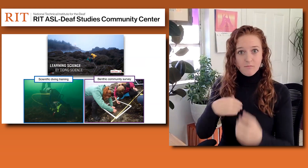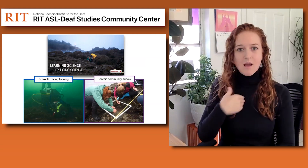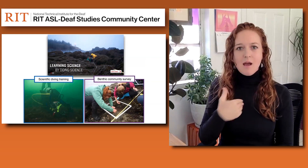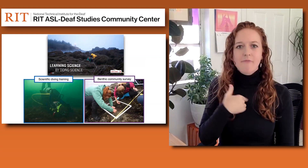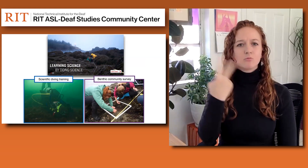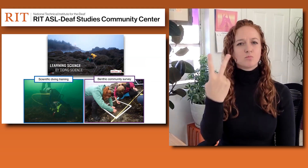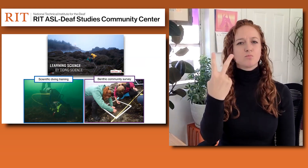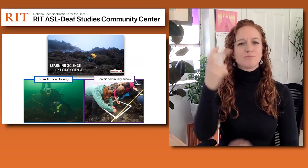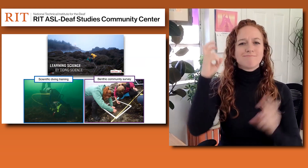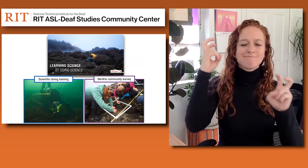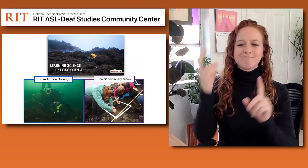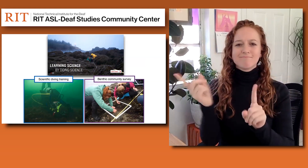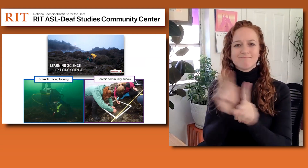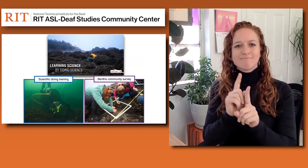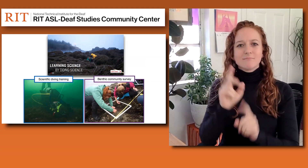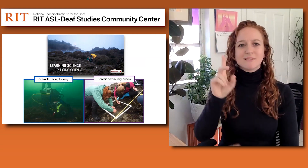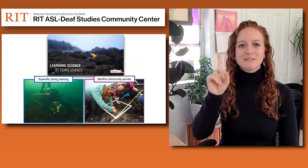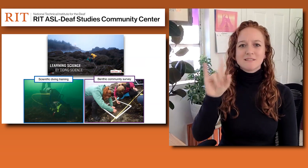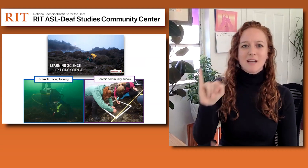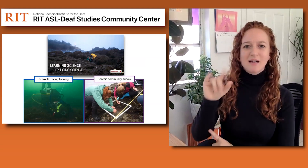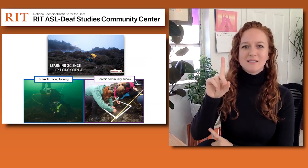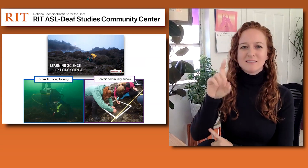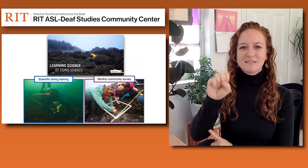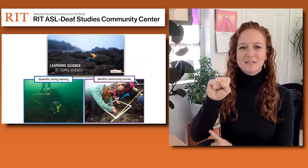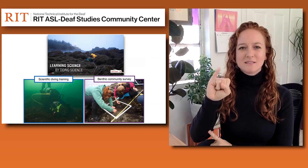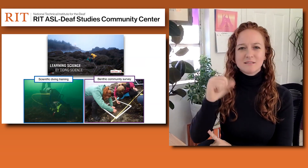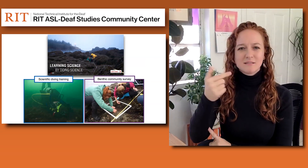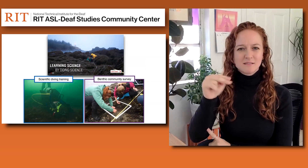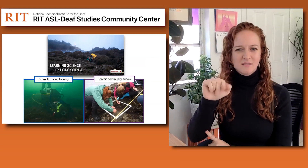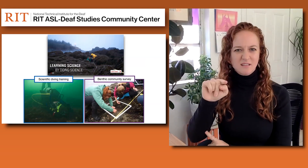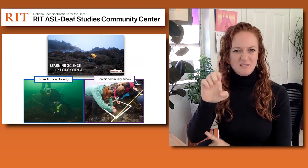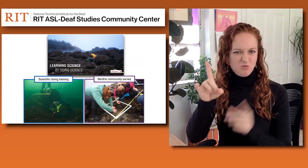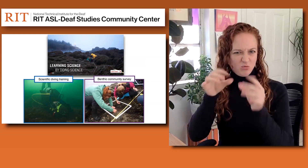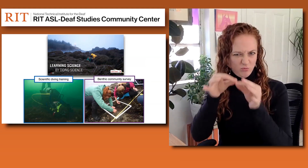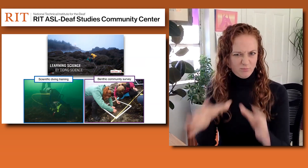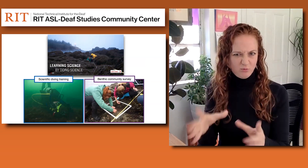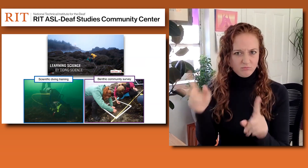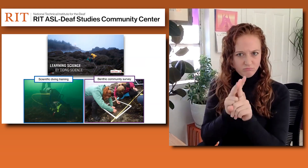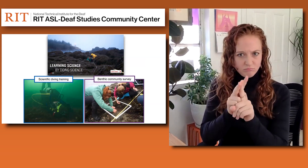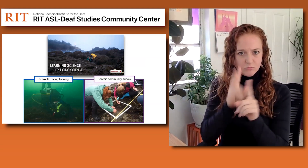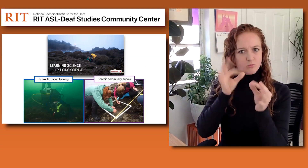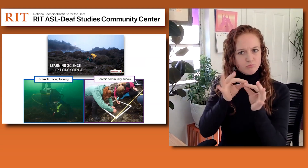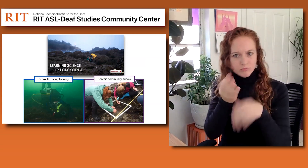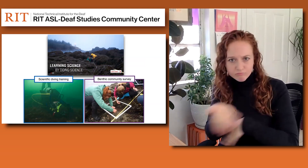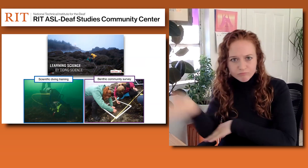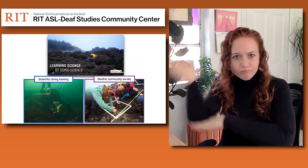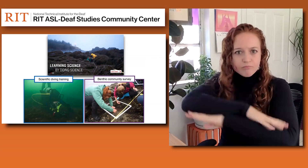Within that program, I had two... oh, DI's we'll call them, designated interpreters, with me